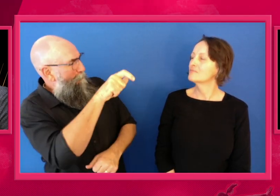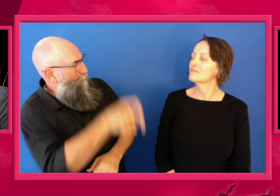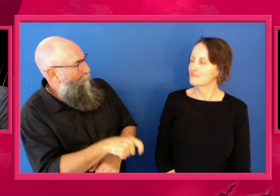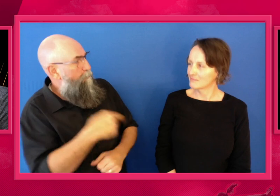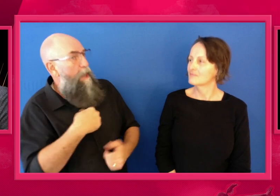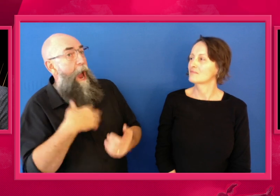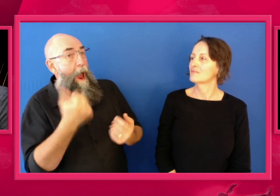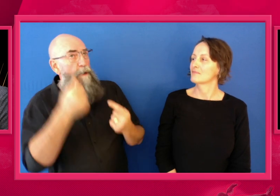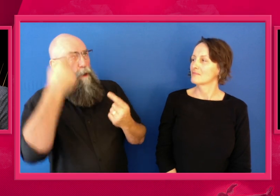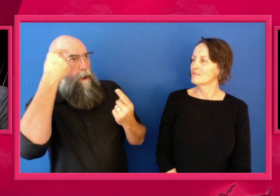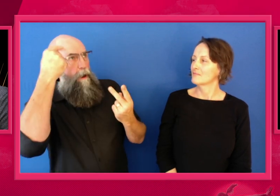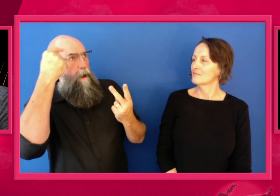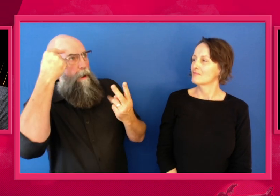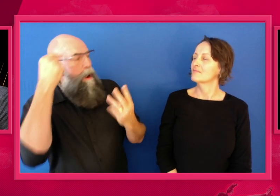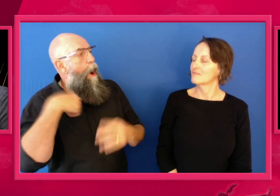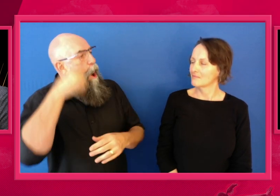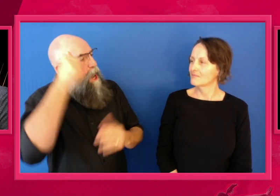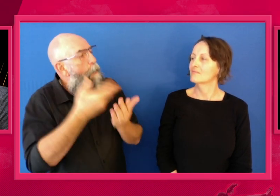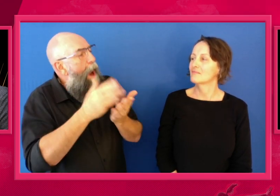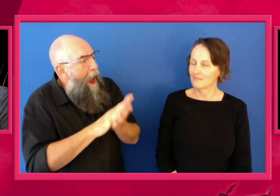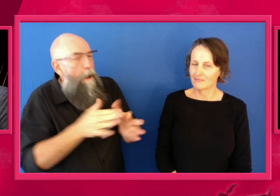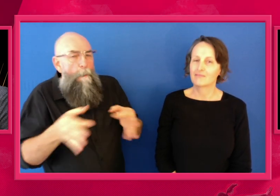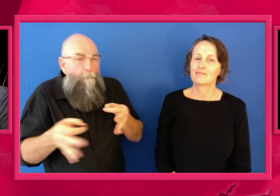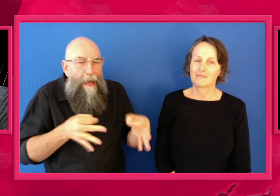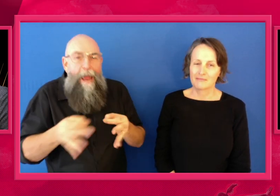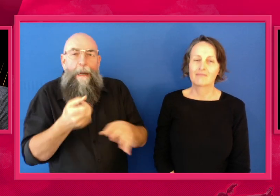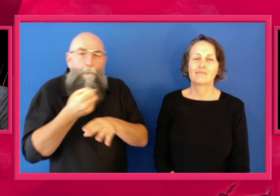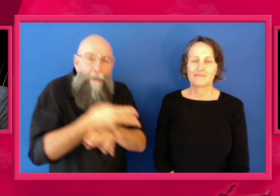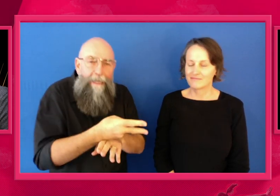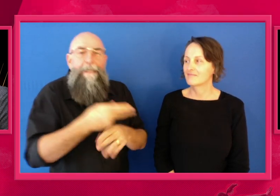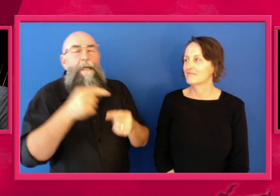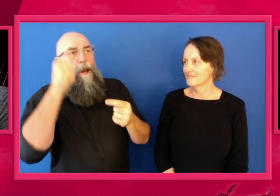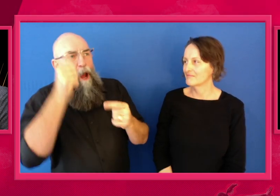these different outcomes mapped out, and you know what works and you know what their strengths